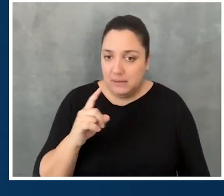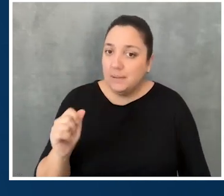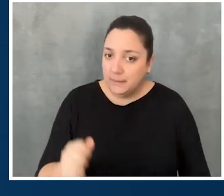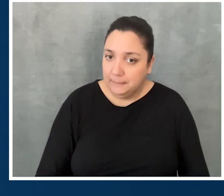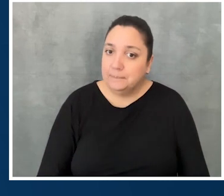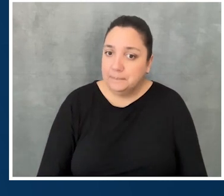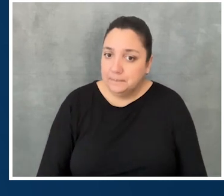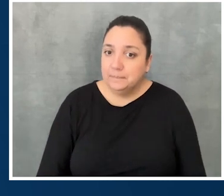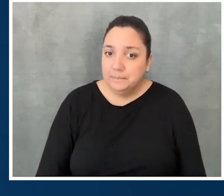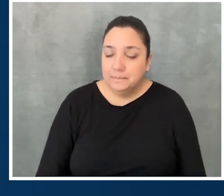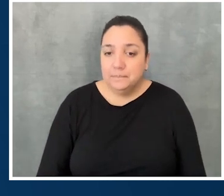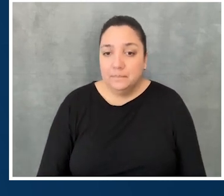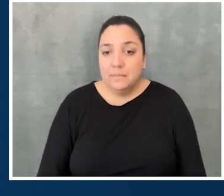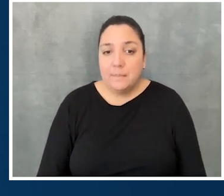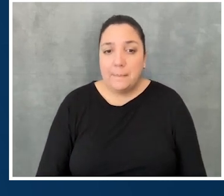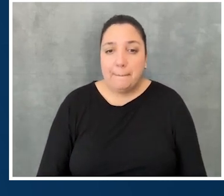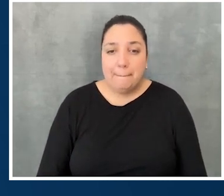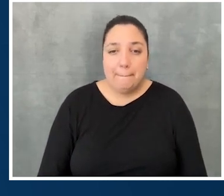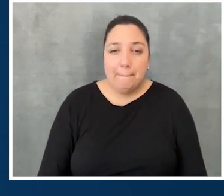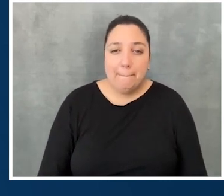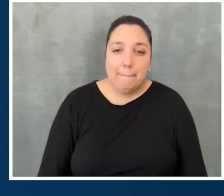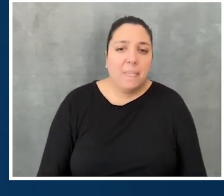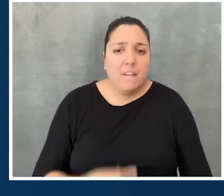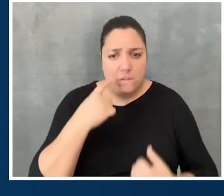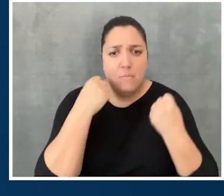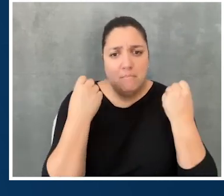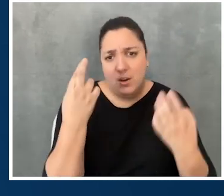And, you know, that's for a number of reasons.